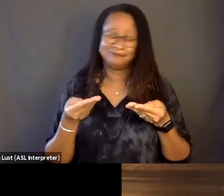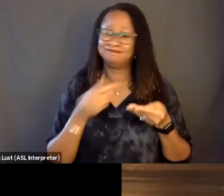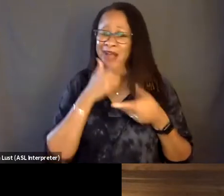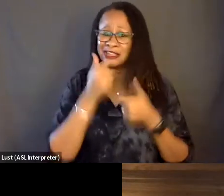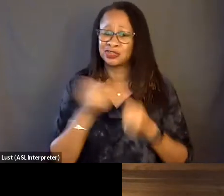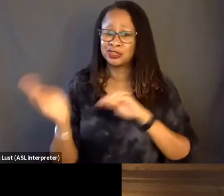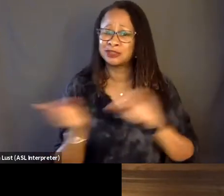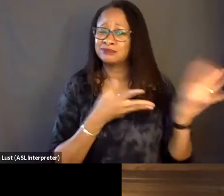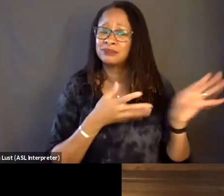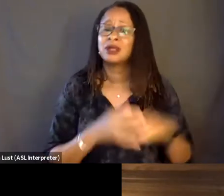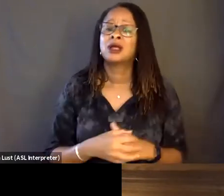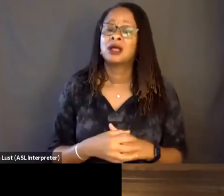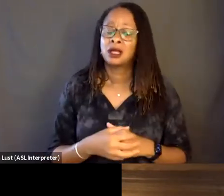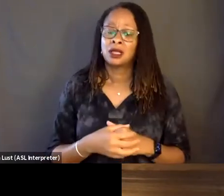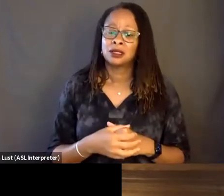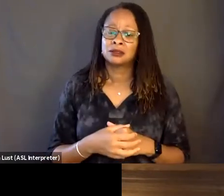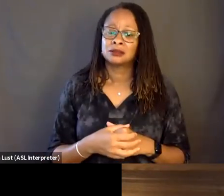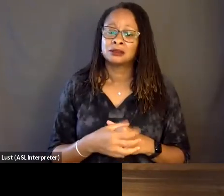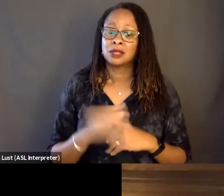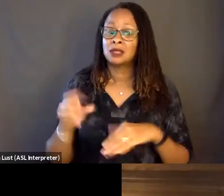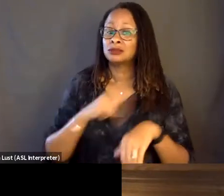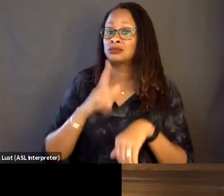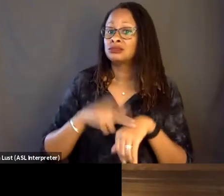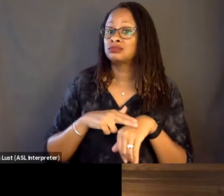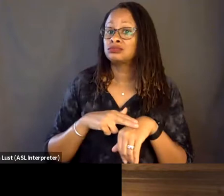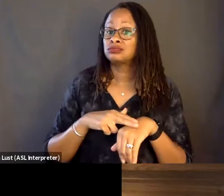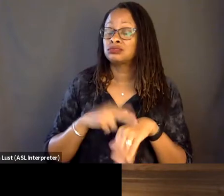And of course, the murder of Jamal Khashoggi, as this